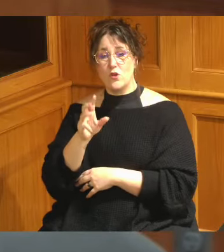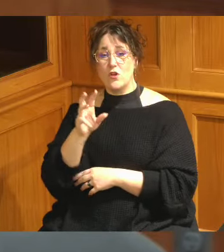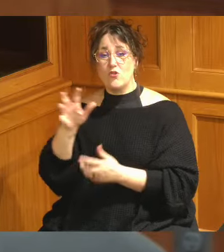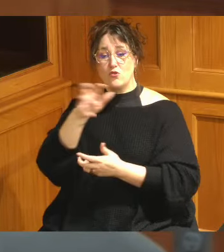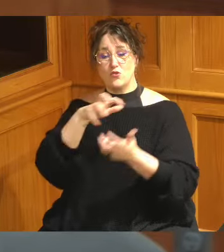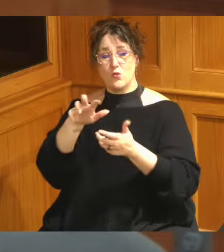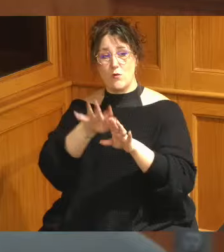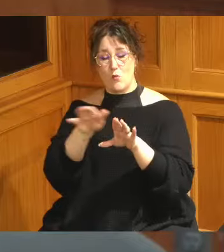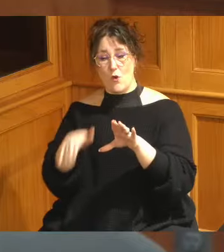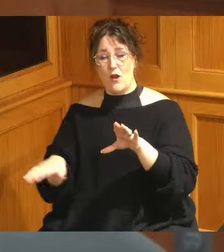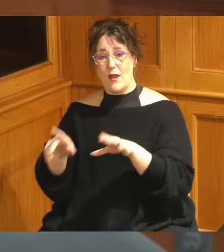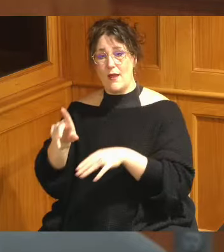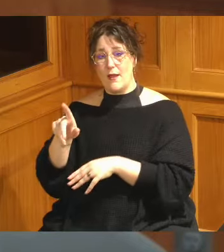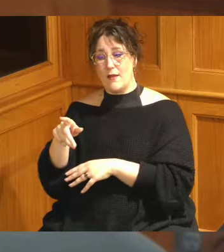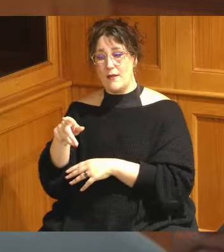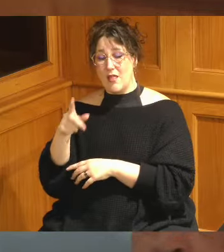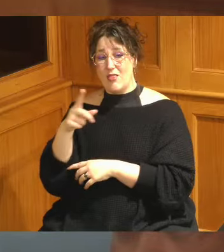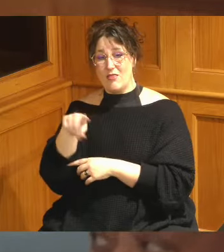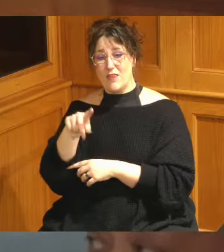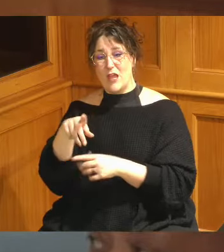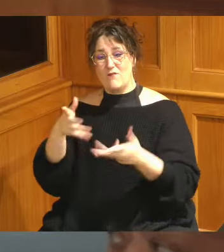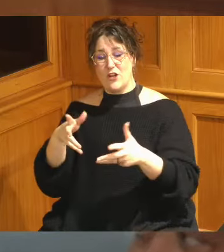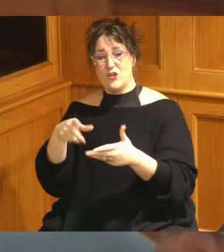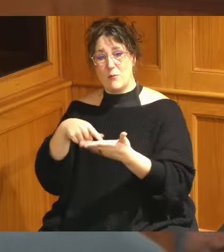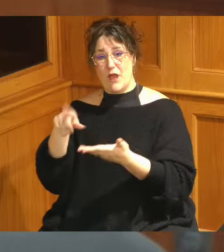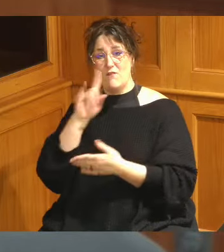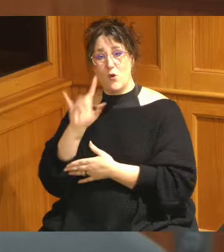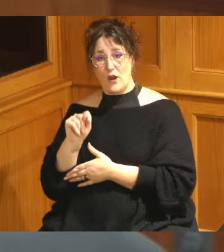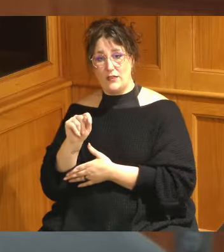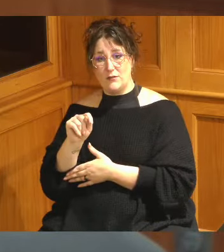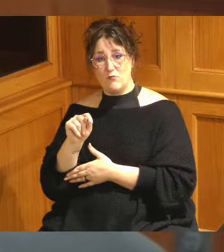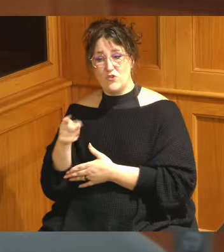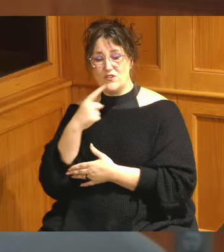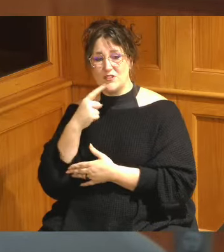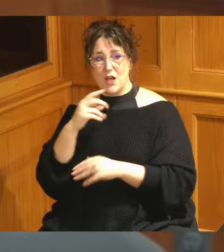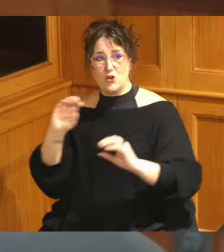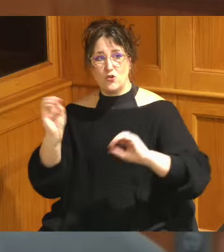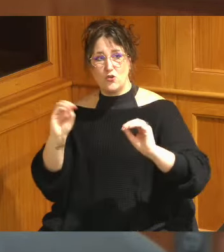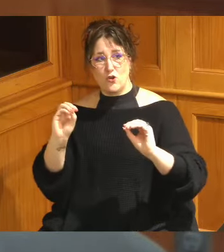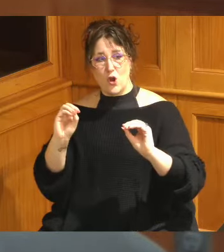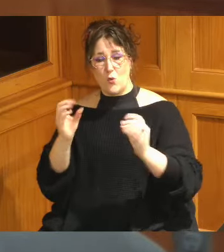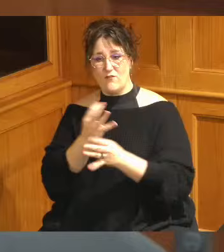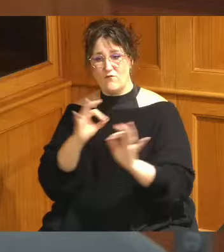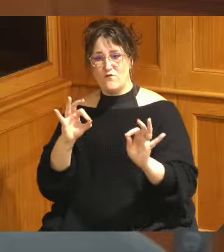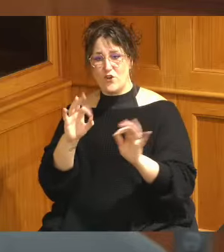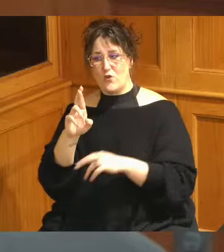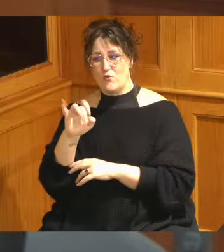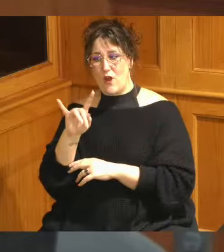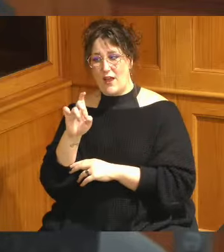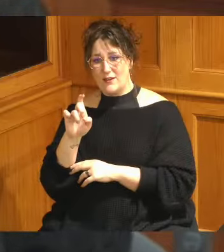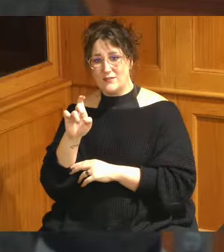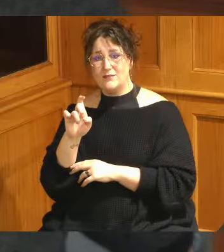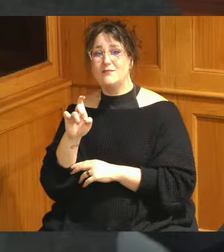storm water as part of their sewer bills. She said nobody gets a free ride. It turns out that's not